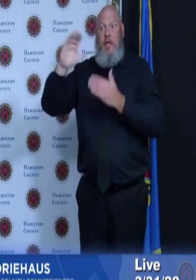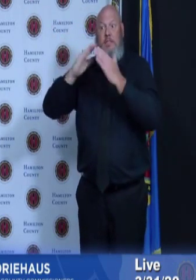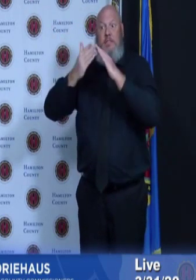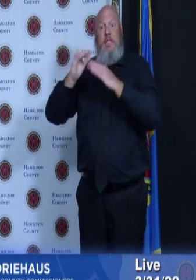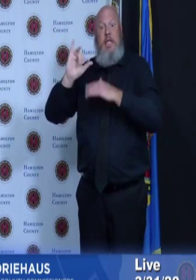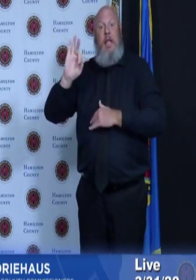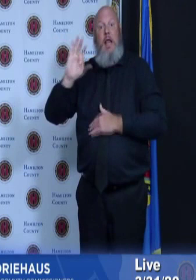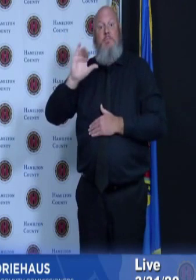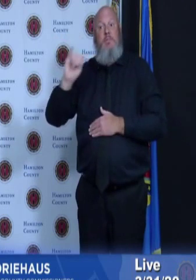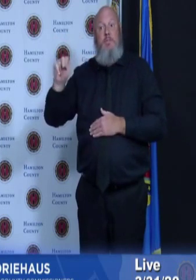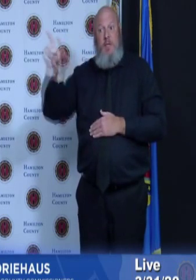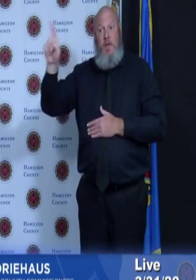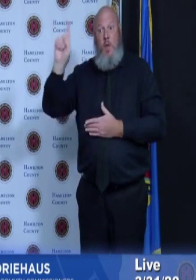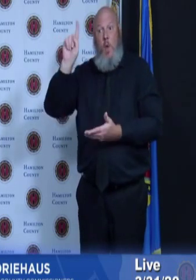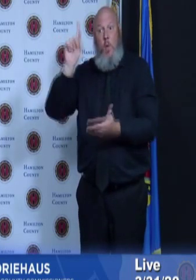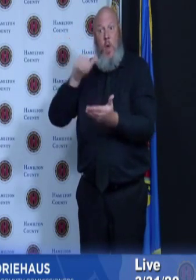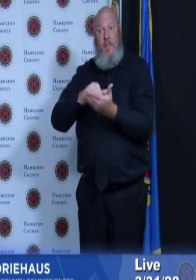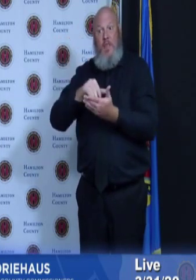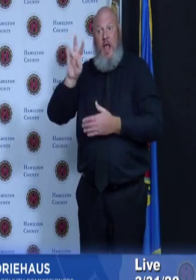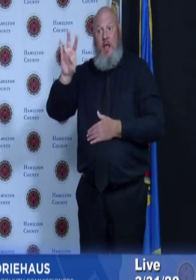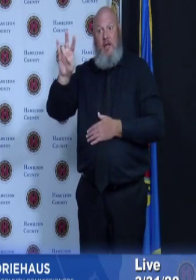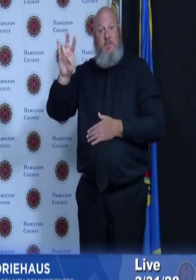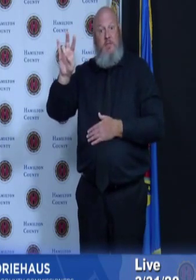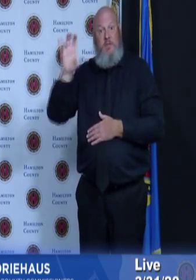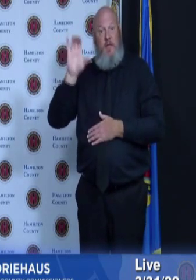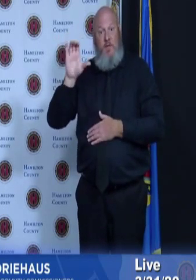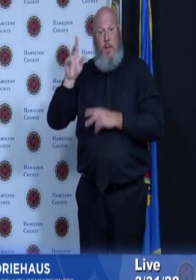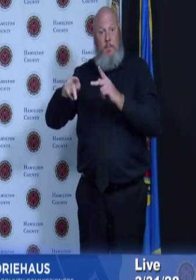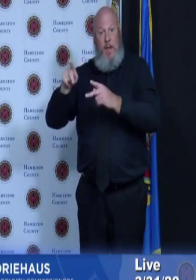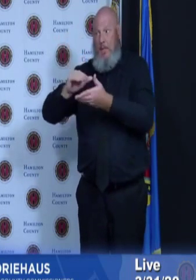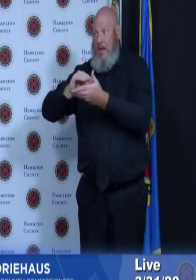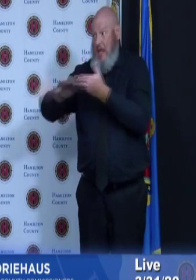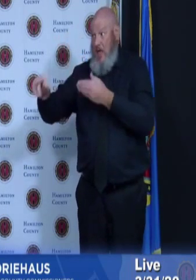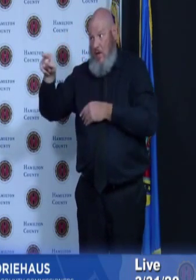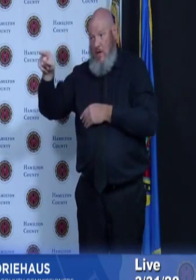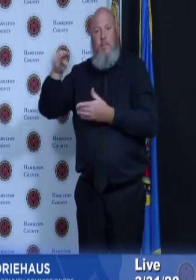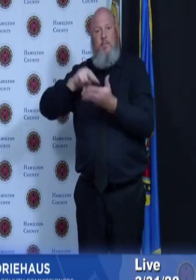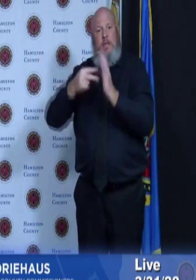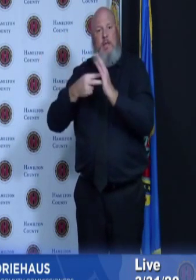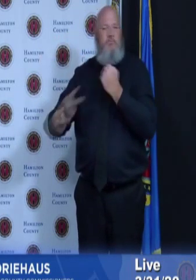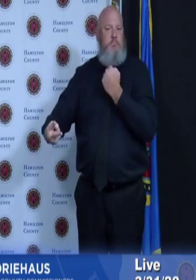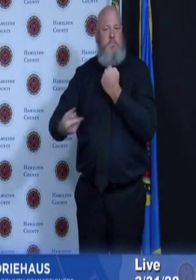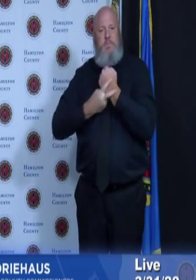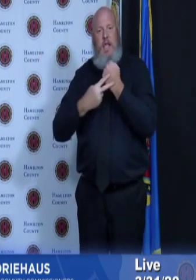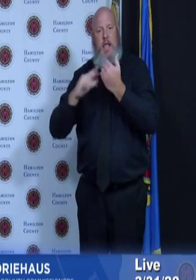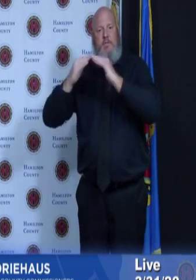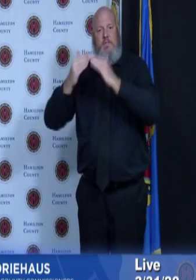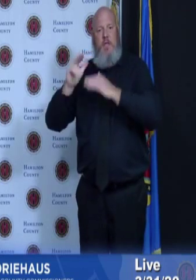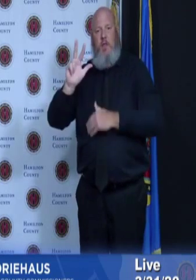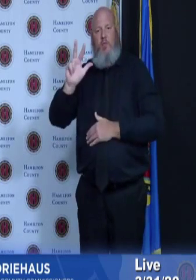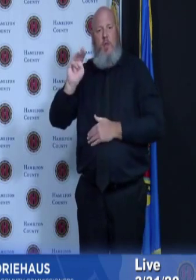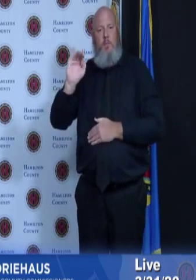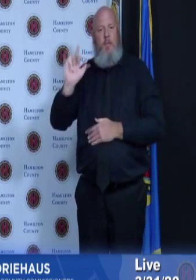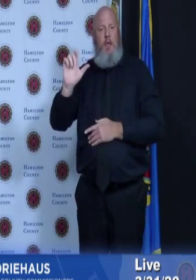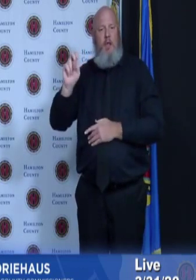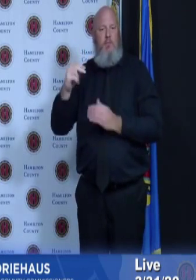we'll be similarly sparse for the county the feds need to step up and put a kind